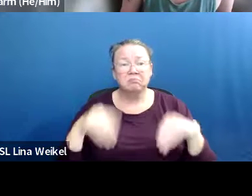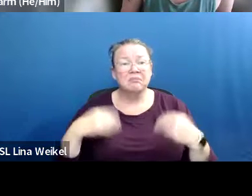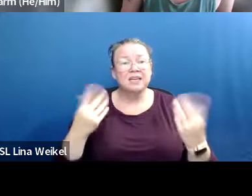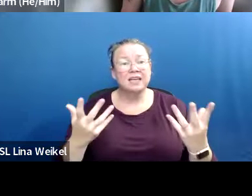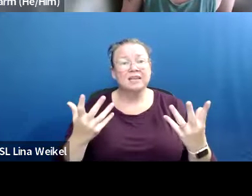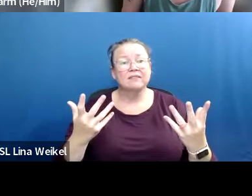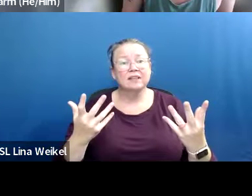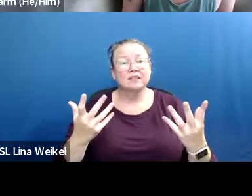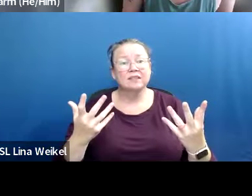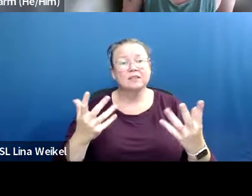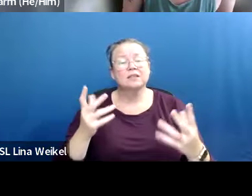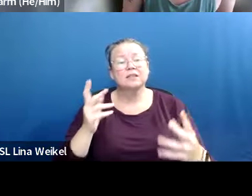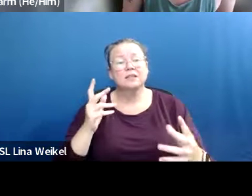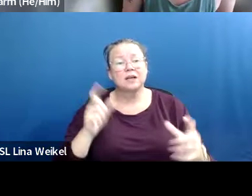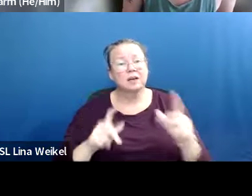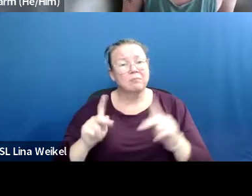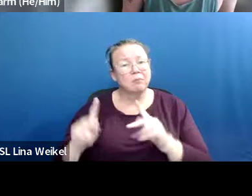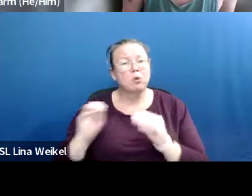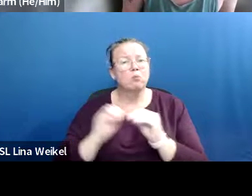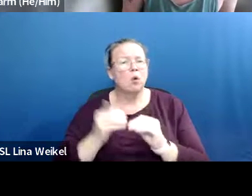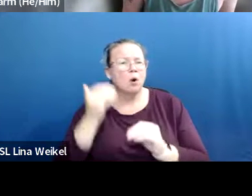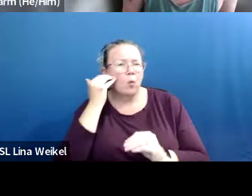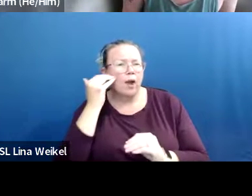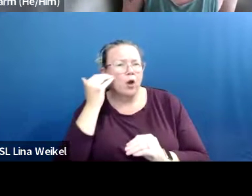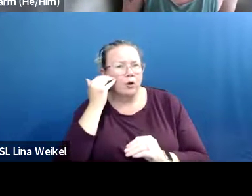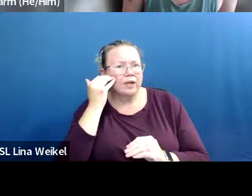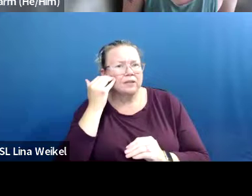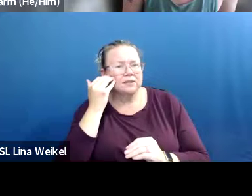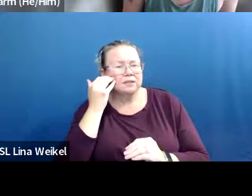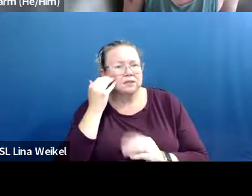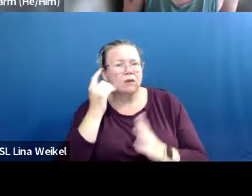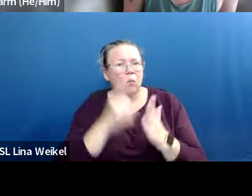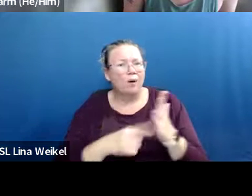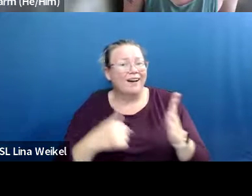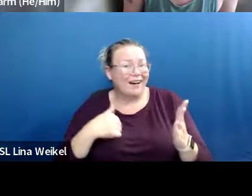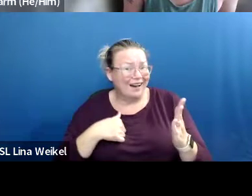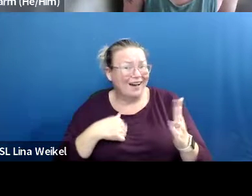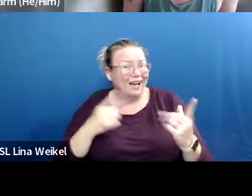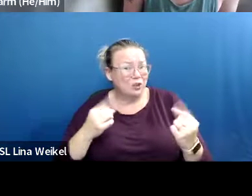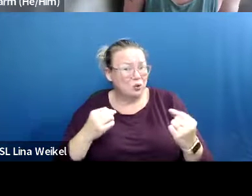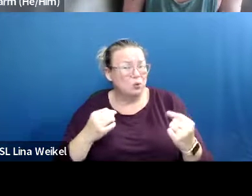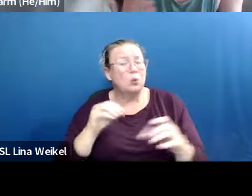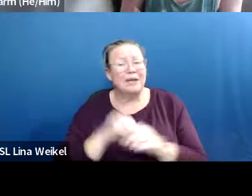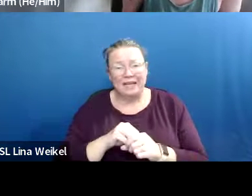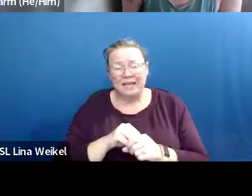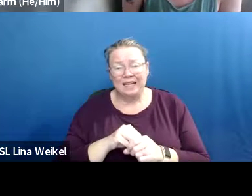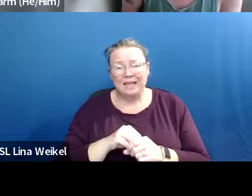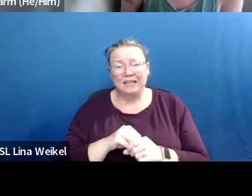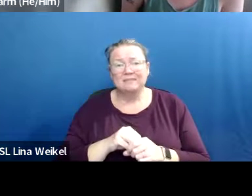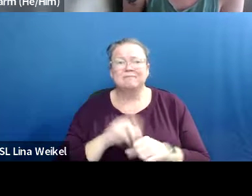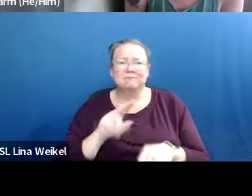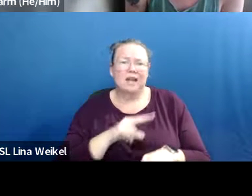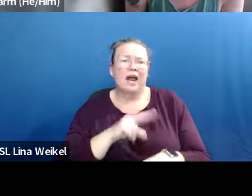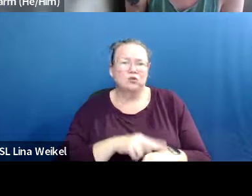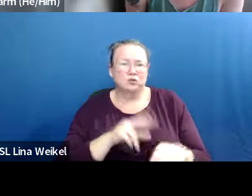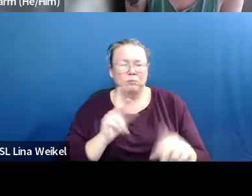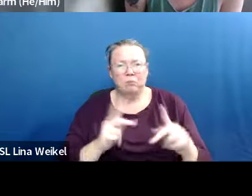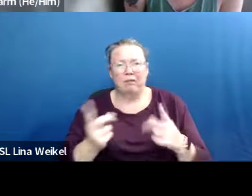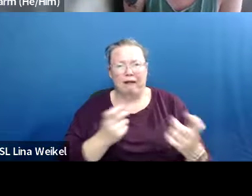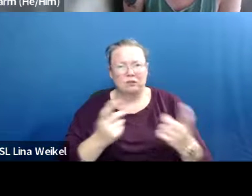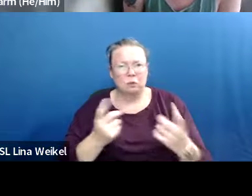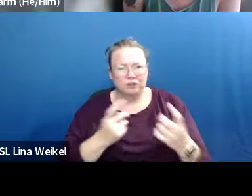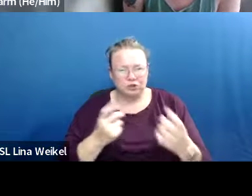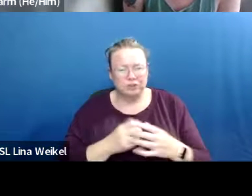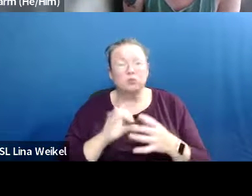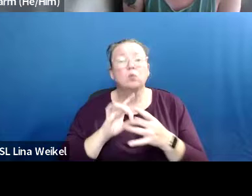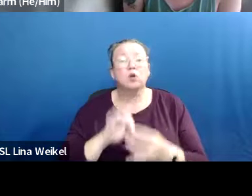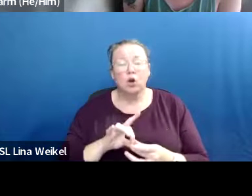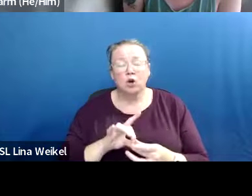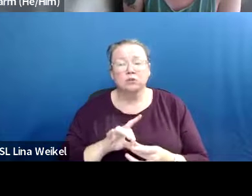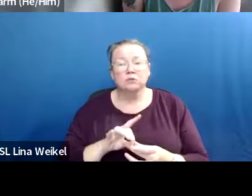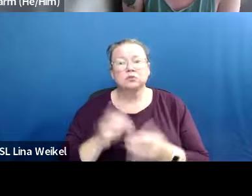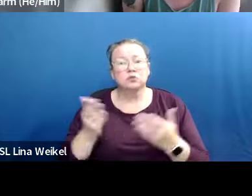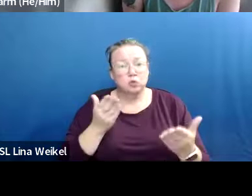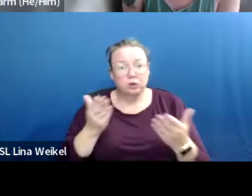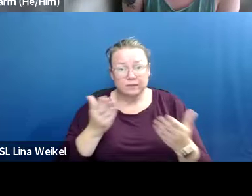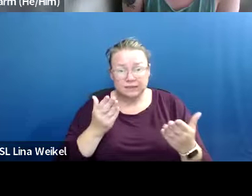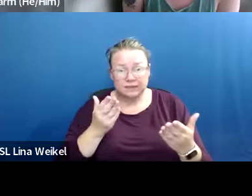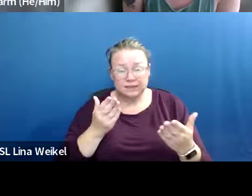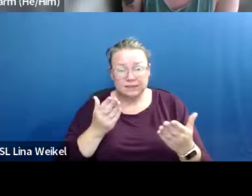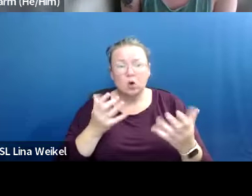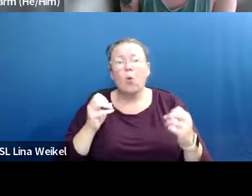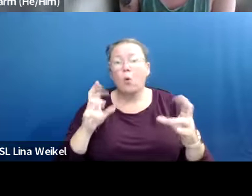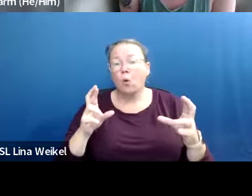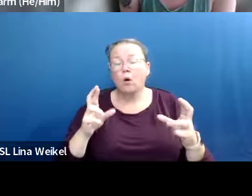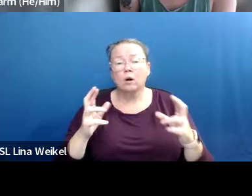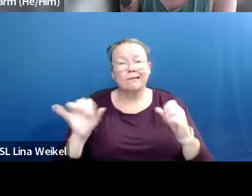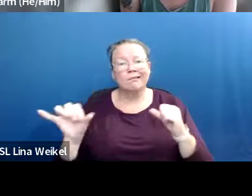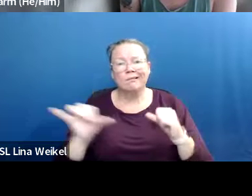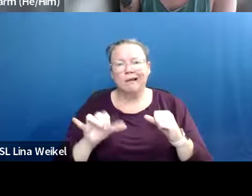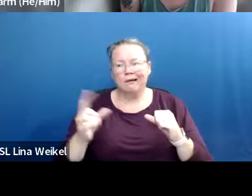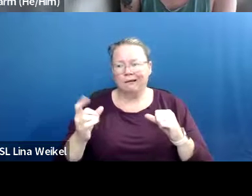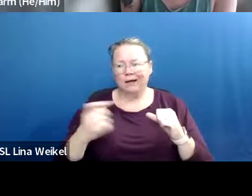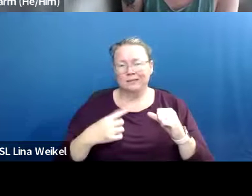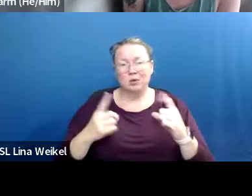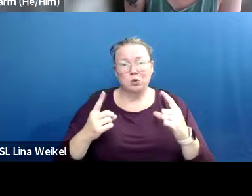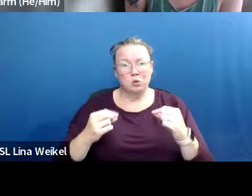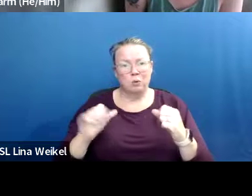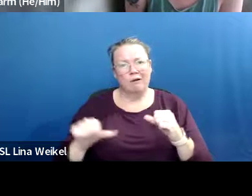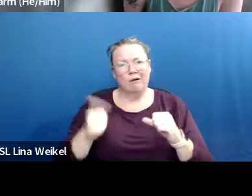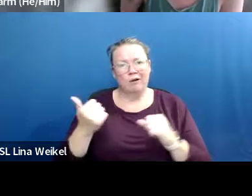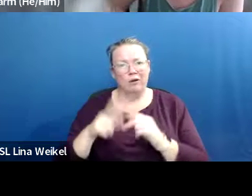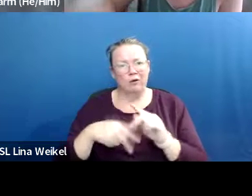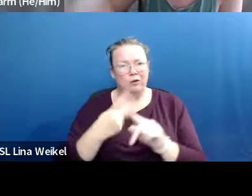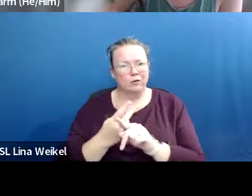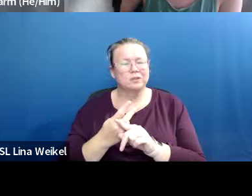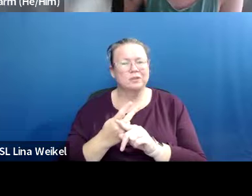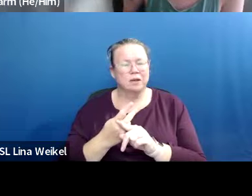Harm (He/Him): people more awareness of. What I do in the in naturally has people asking me questions about services or even like asking me to do another type of like, you know,